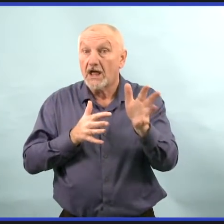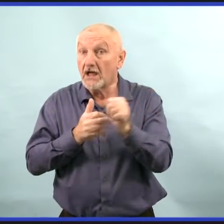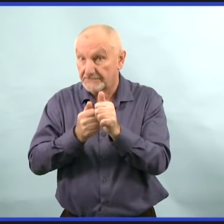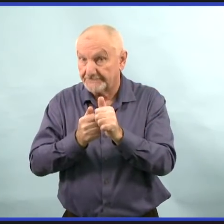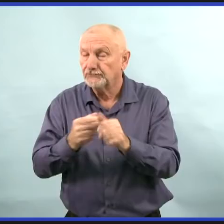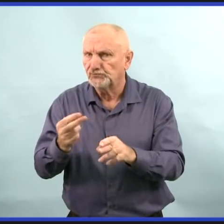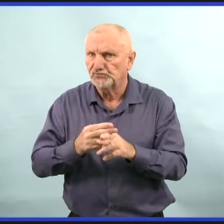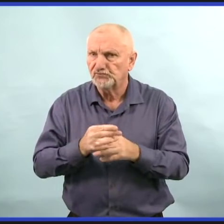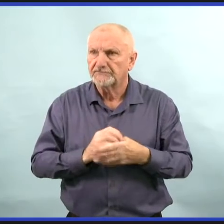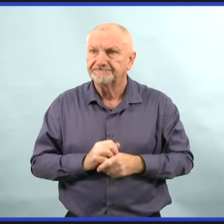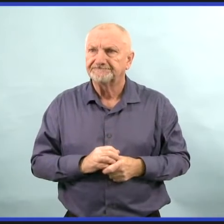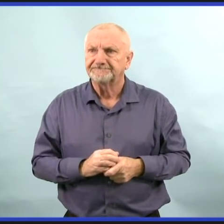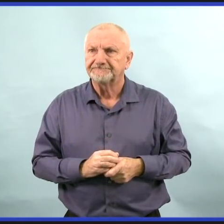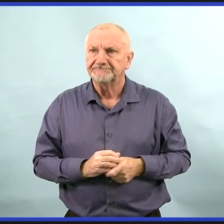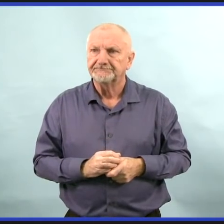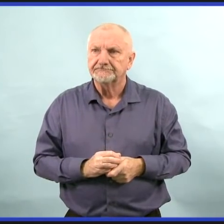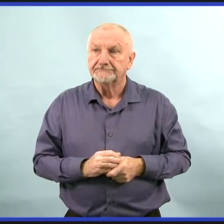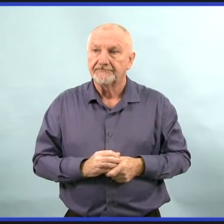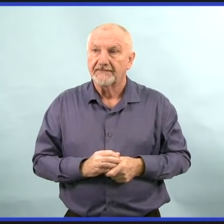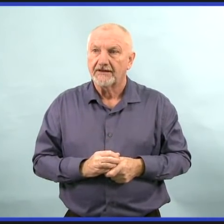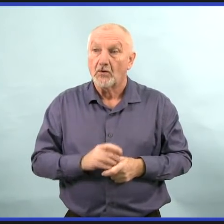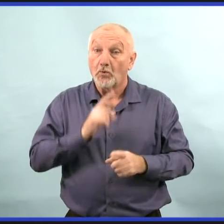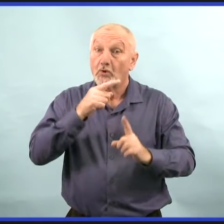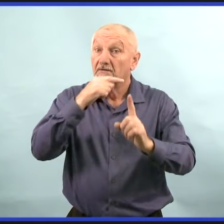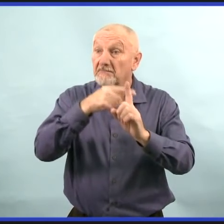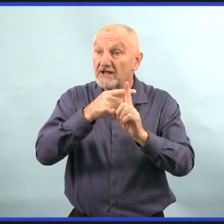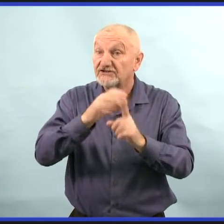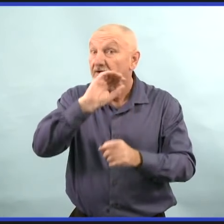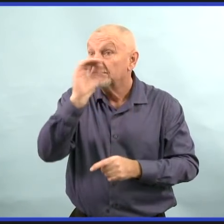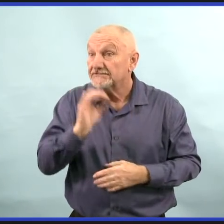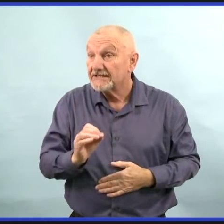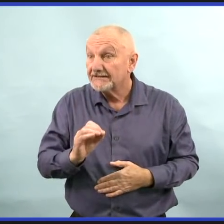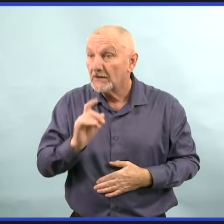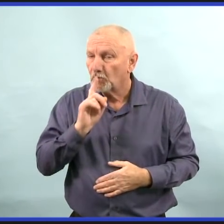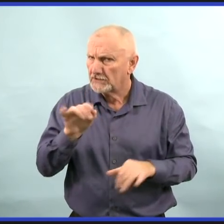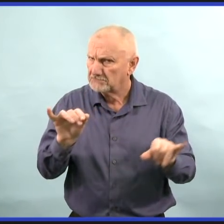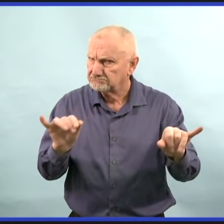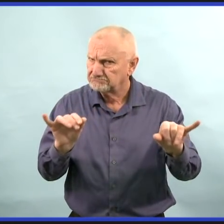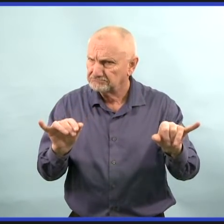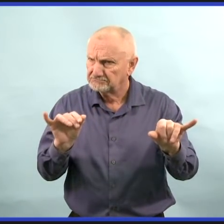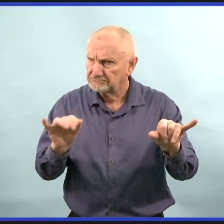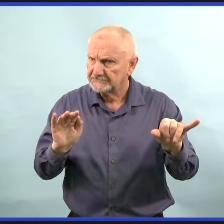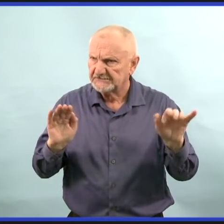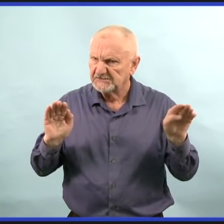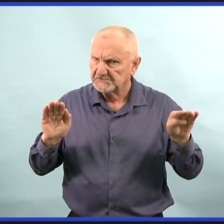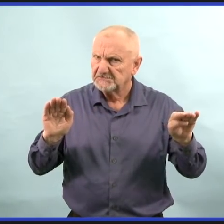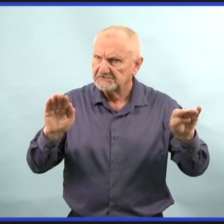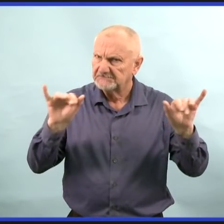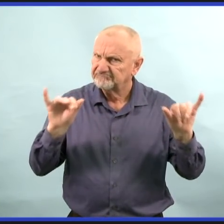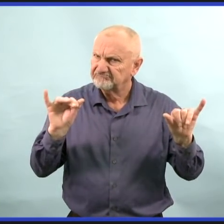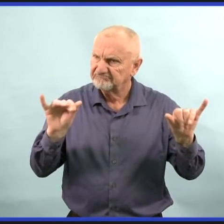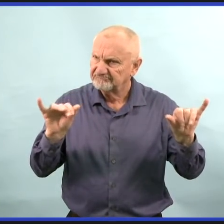stable with the test positivity rate in in essentially all regions